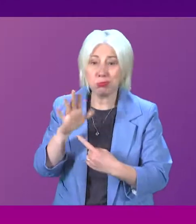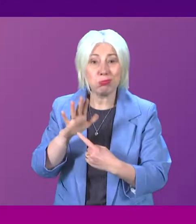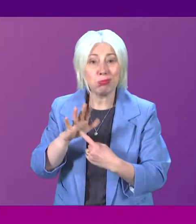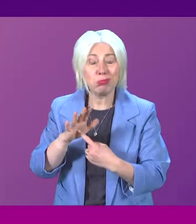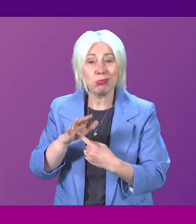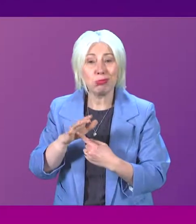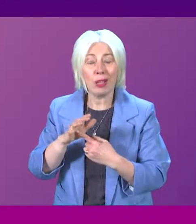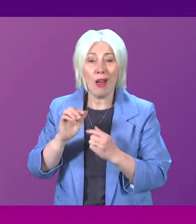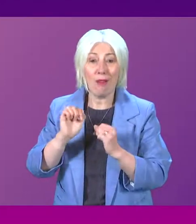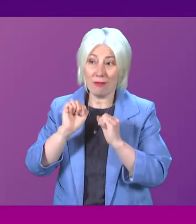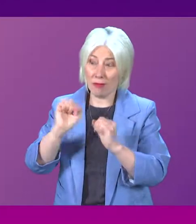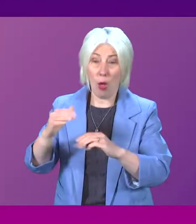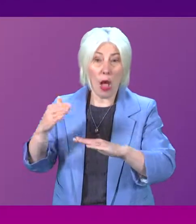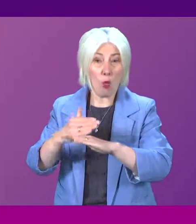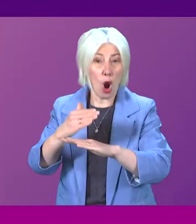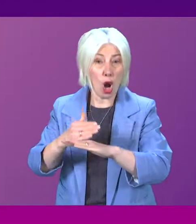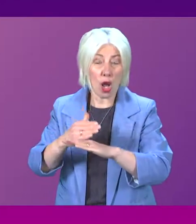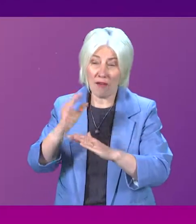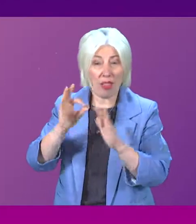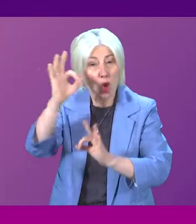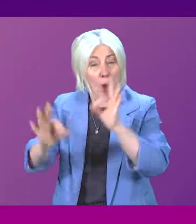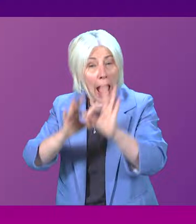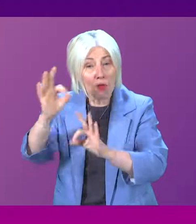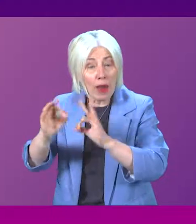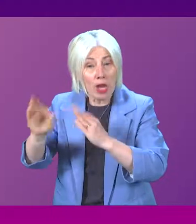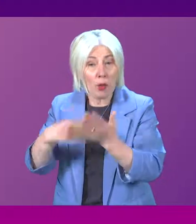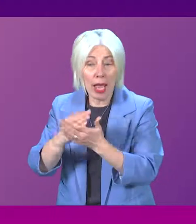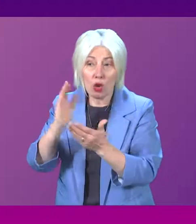the work that we must undertake to ensure that the inquiry fulfils its purpose and has